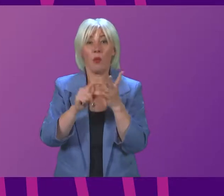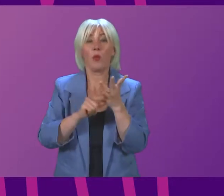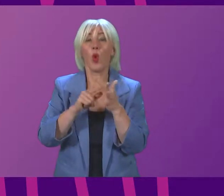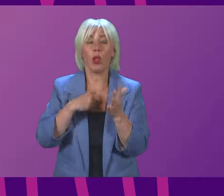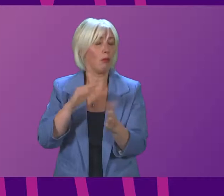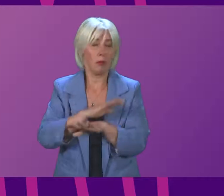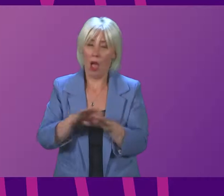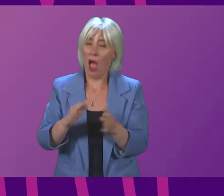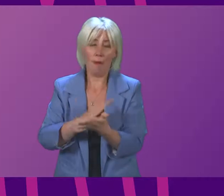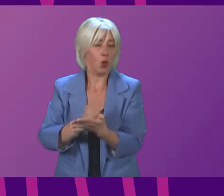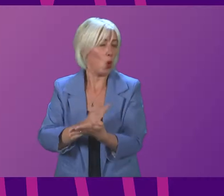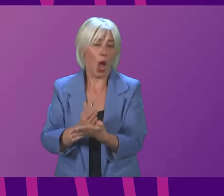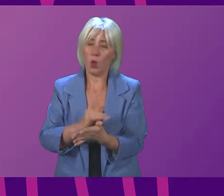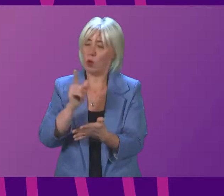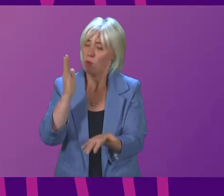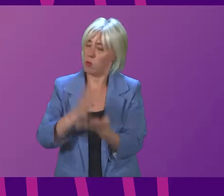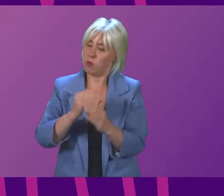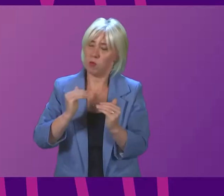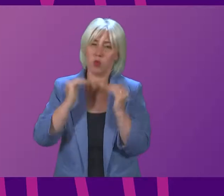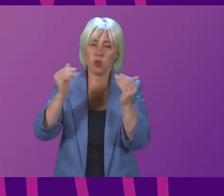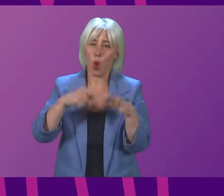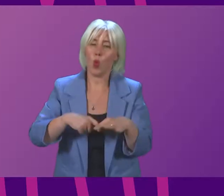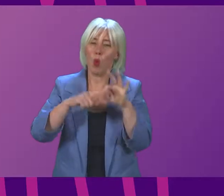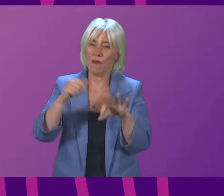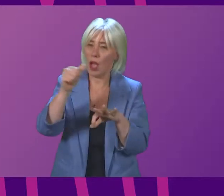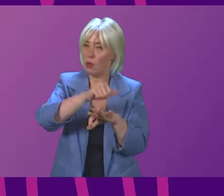is highly qualified for the demanding task that has been put in front of her.